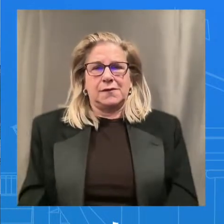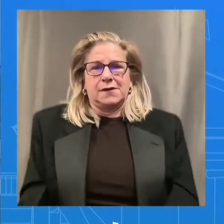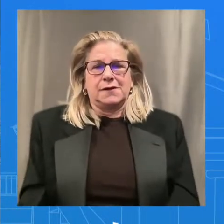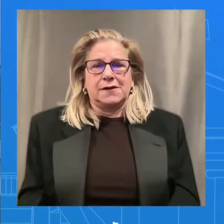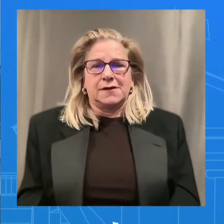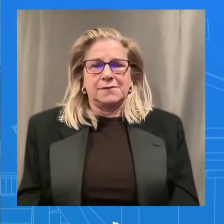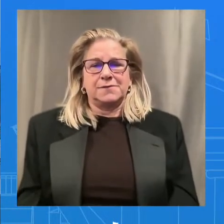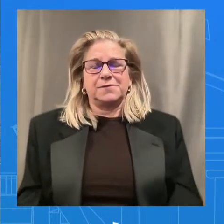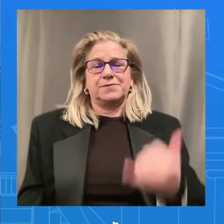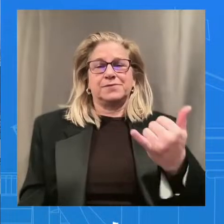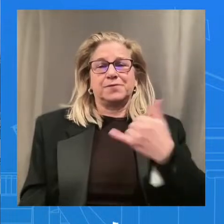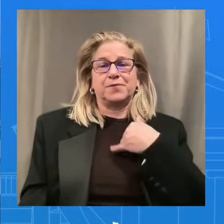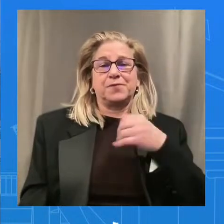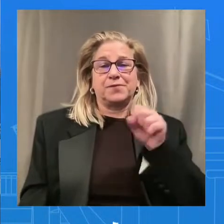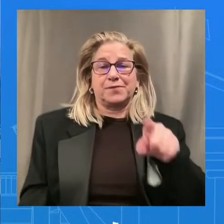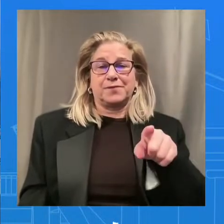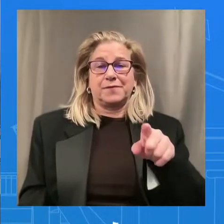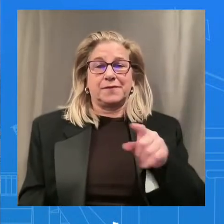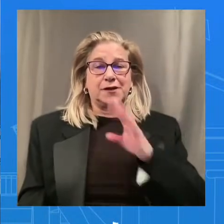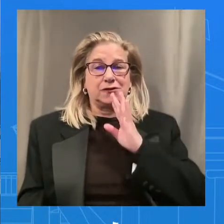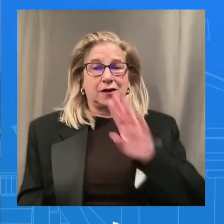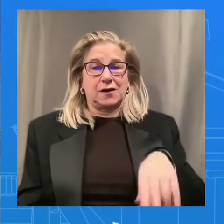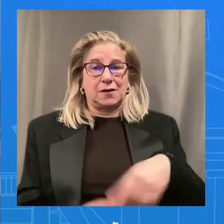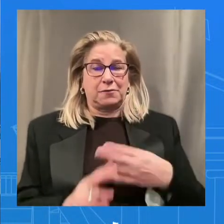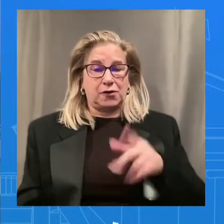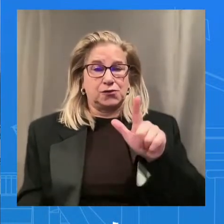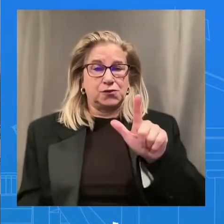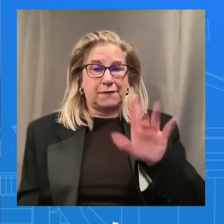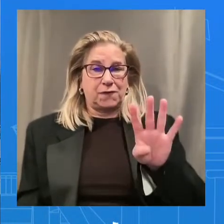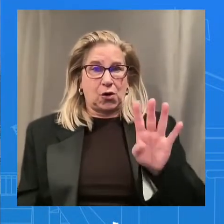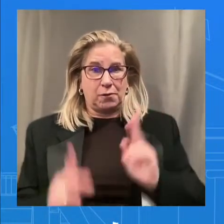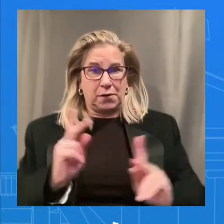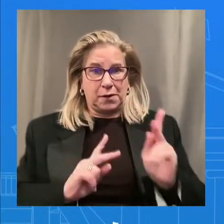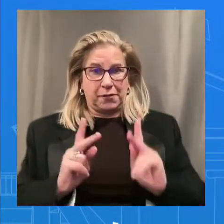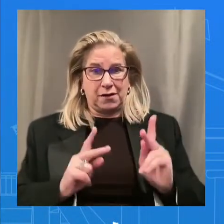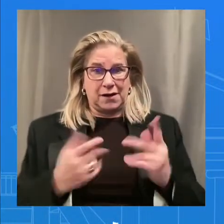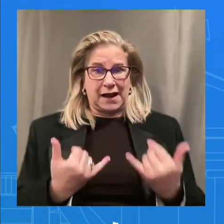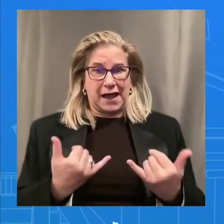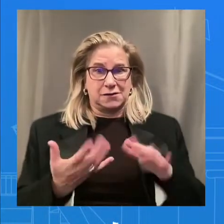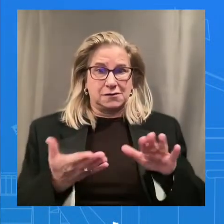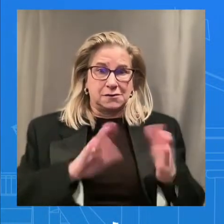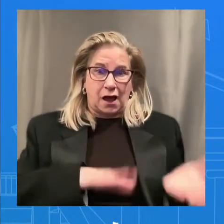Has the president reached out or been in touch with any of their families directly? Ms. Jean-Pierre: So, I -- look, our hearts and --